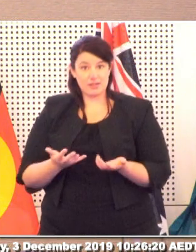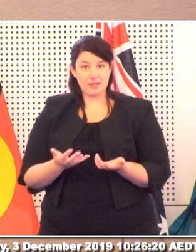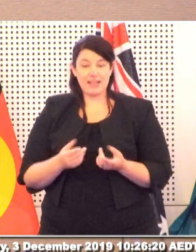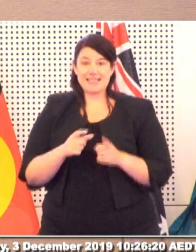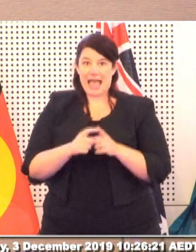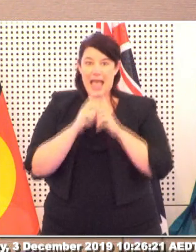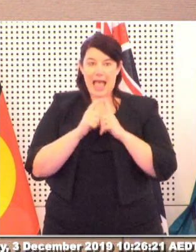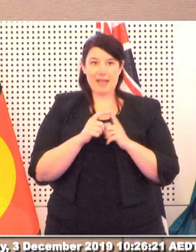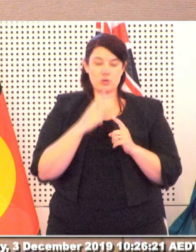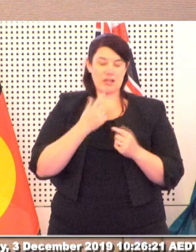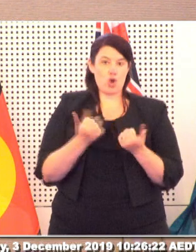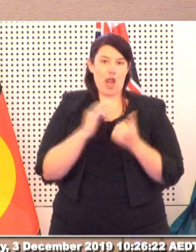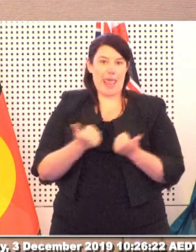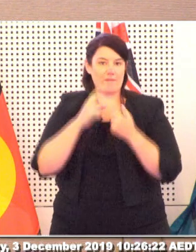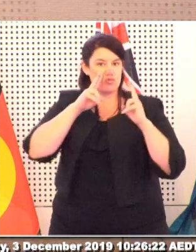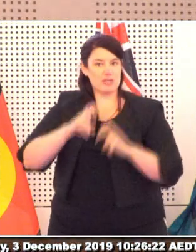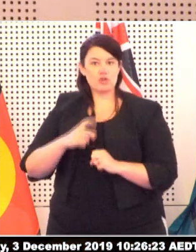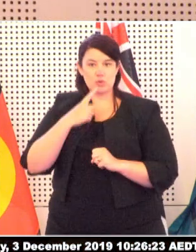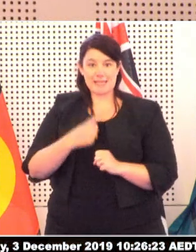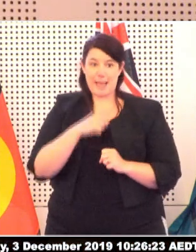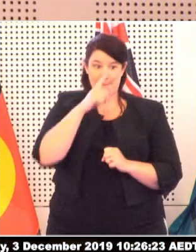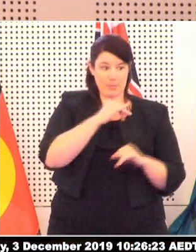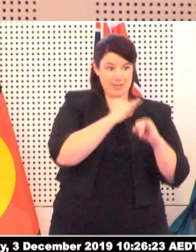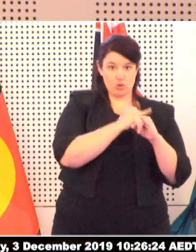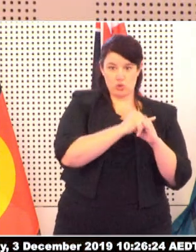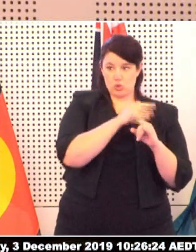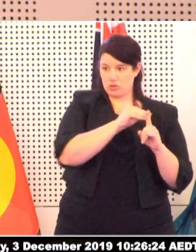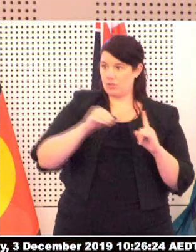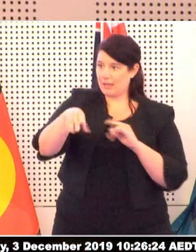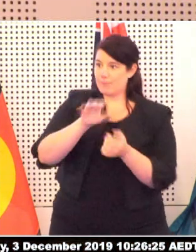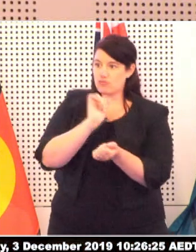It’s not the same people who have left institutions and are now in prison or